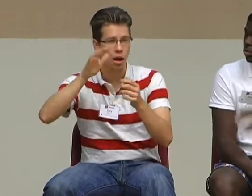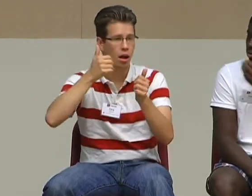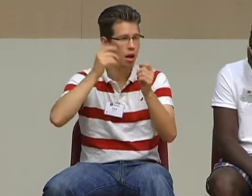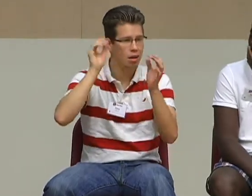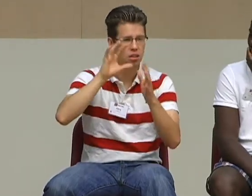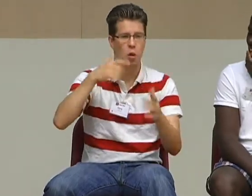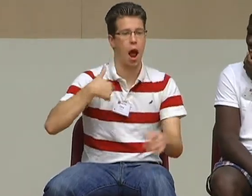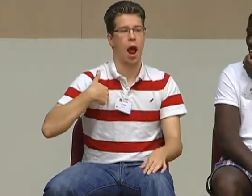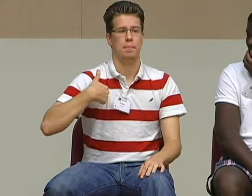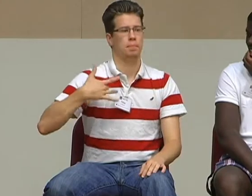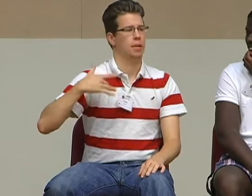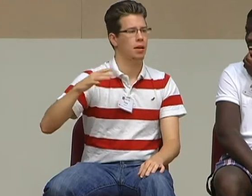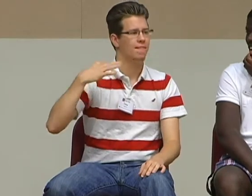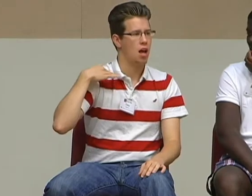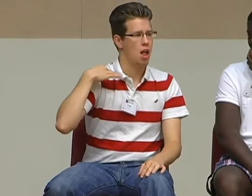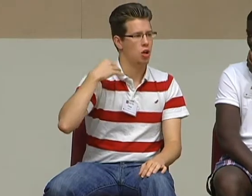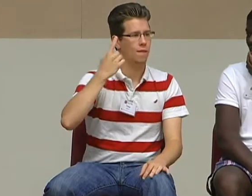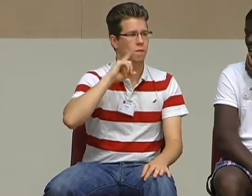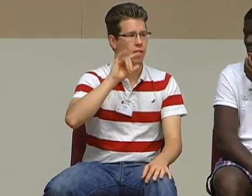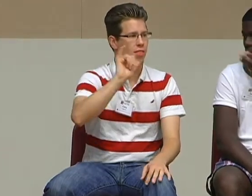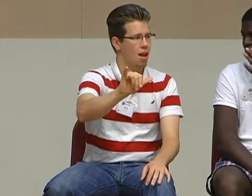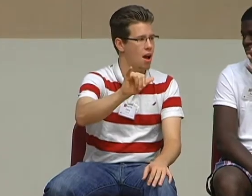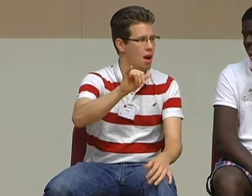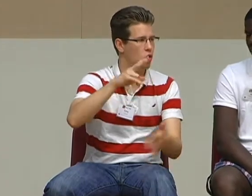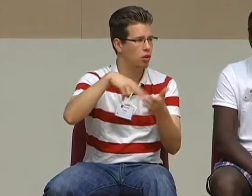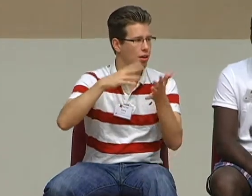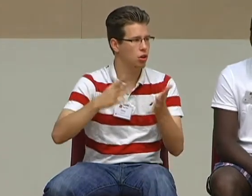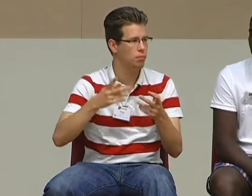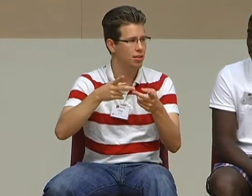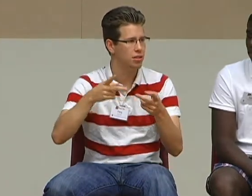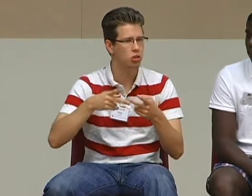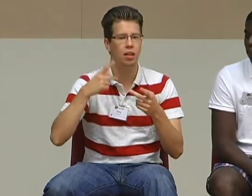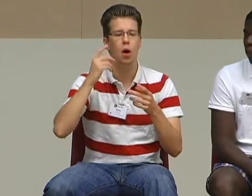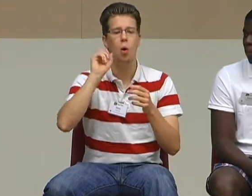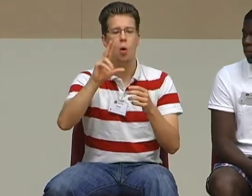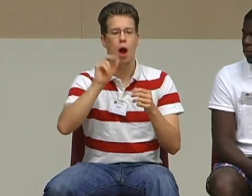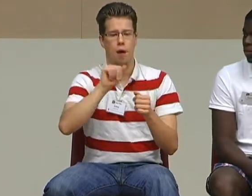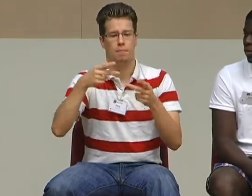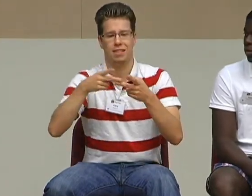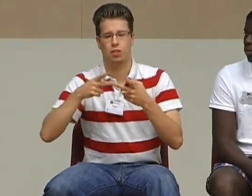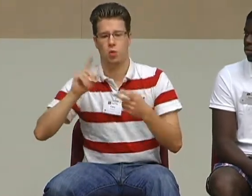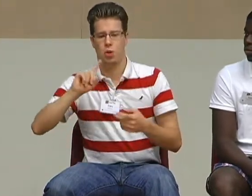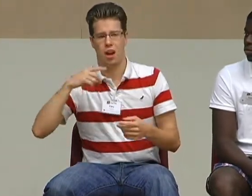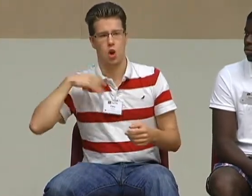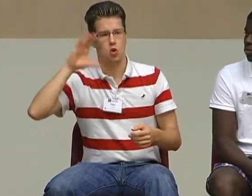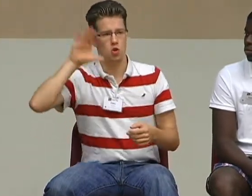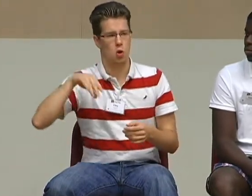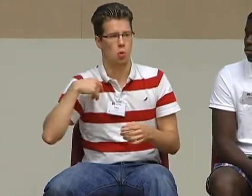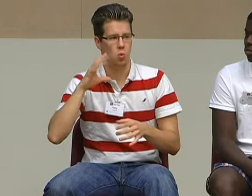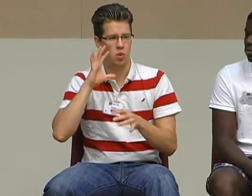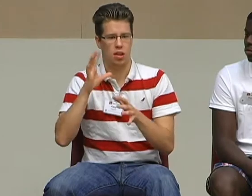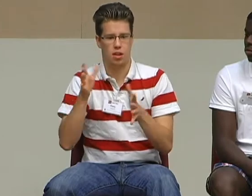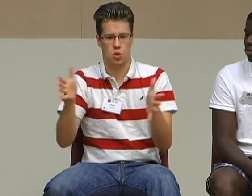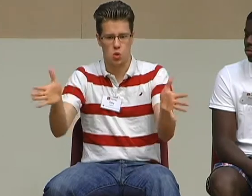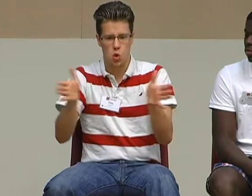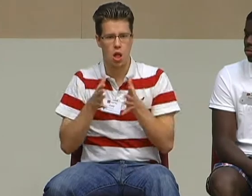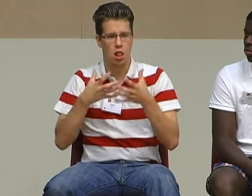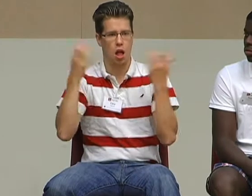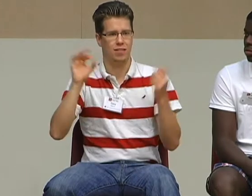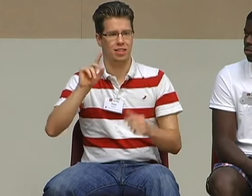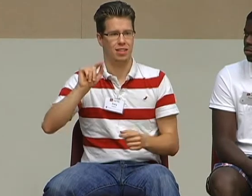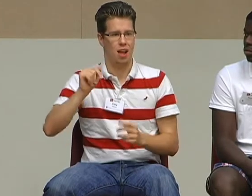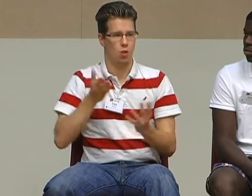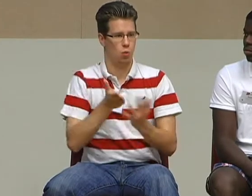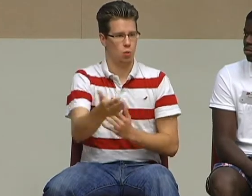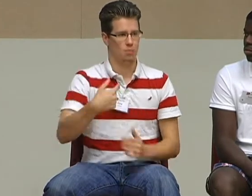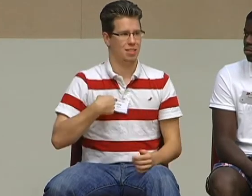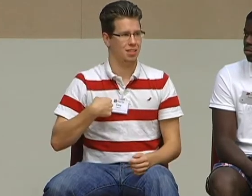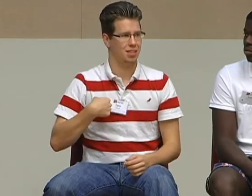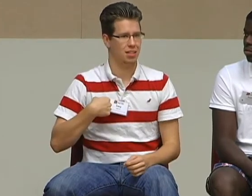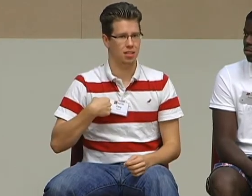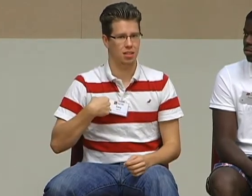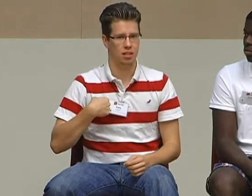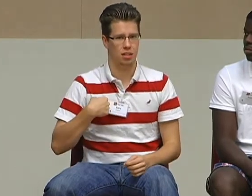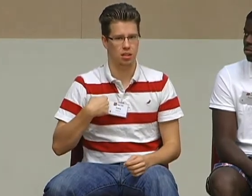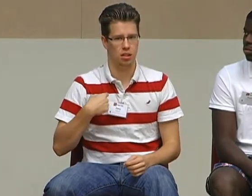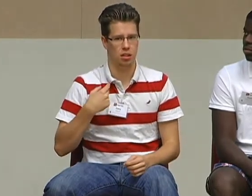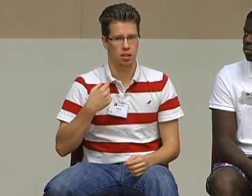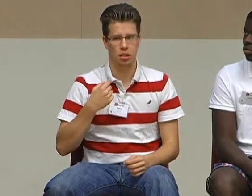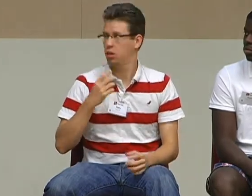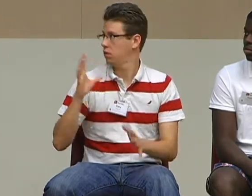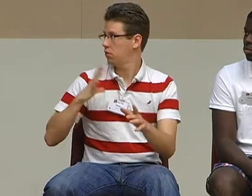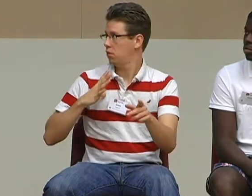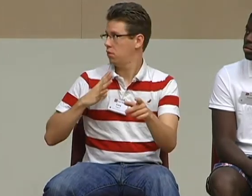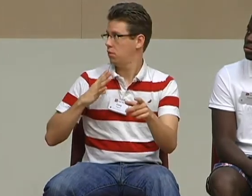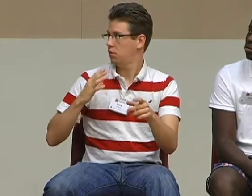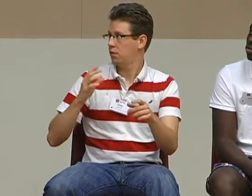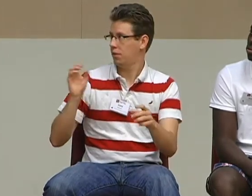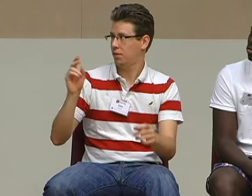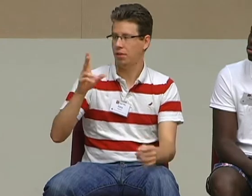materials so I would volunteer for the reader role, a role